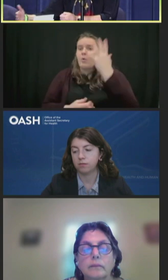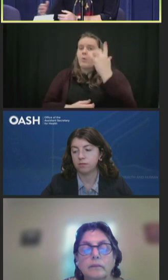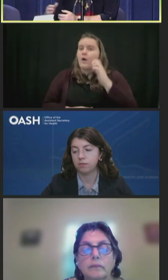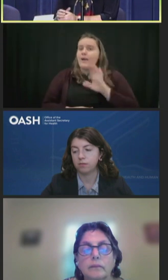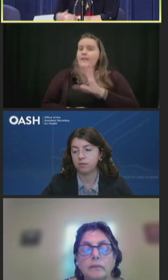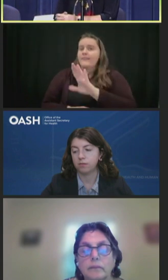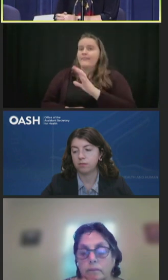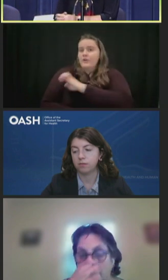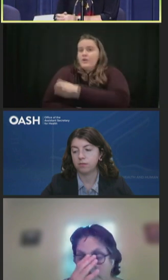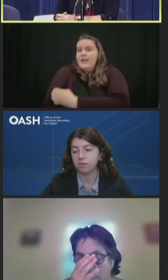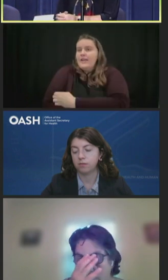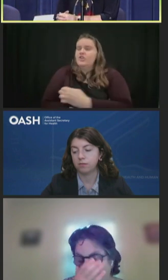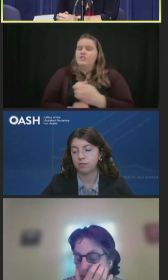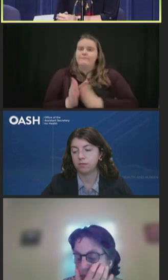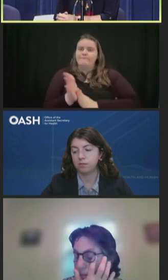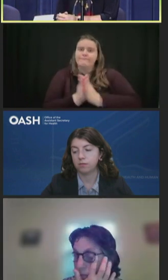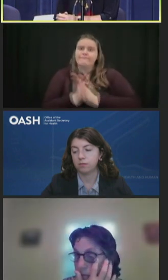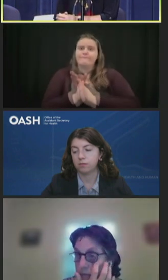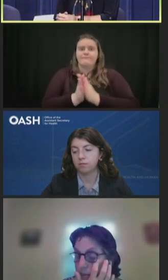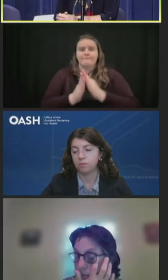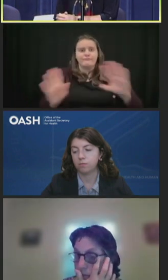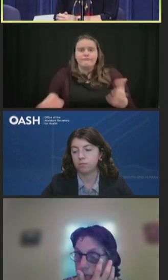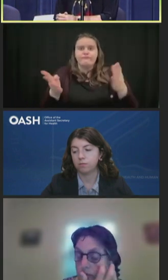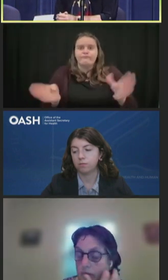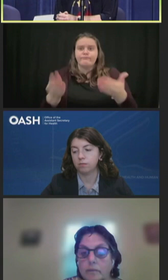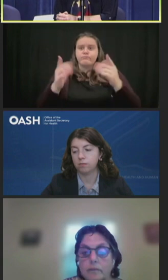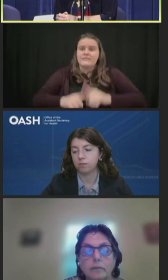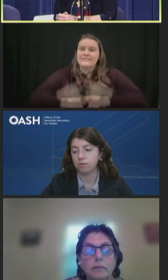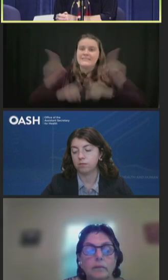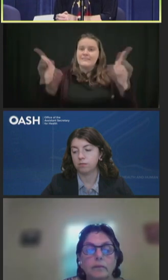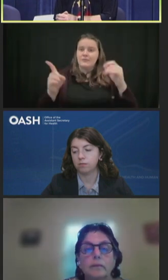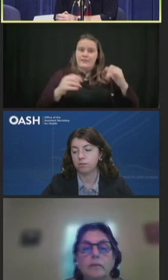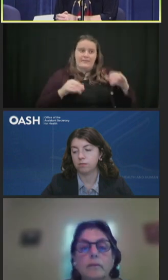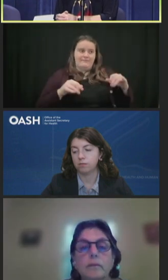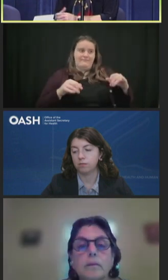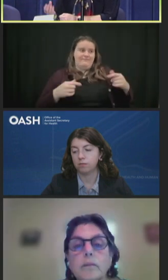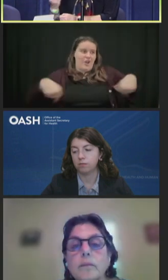And I think if we're going to reach a wide population, people who don't